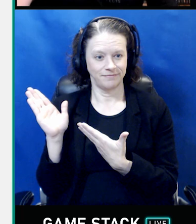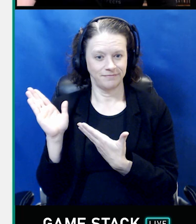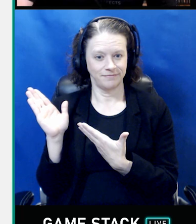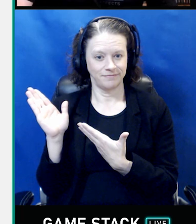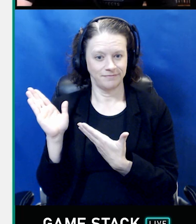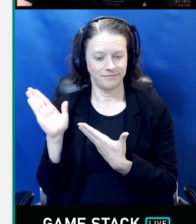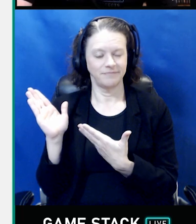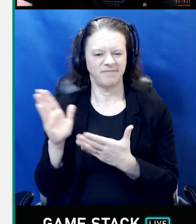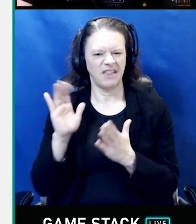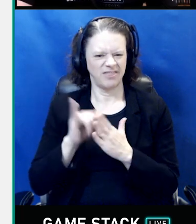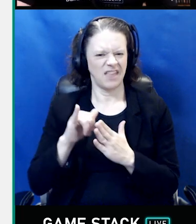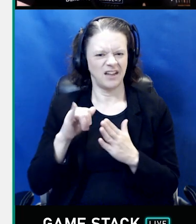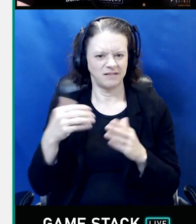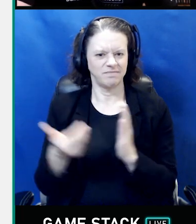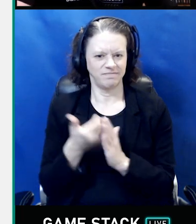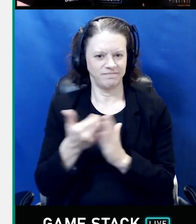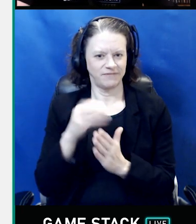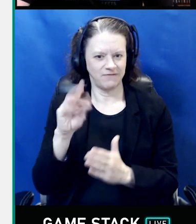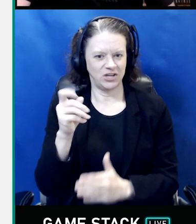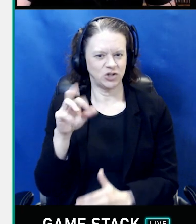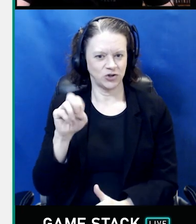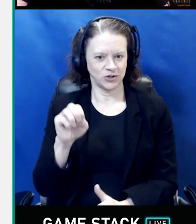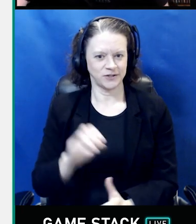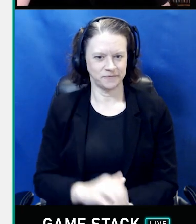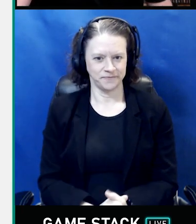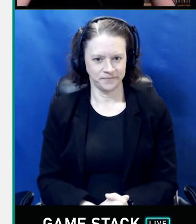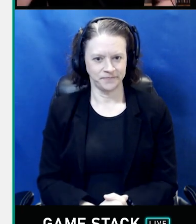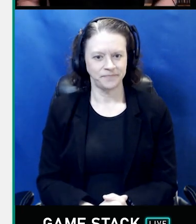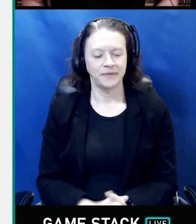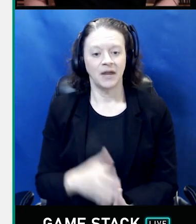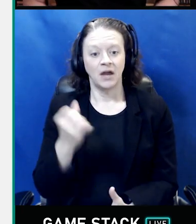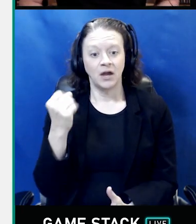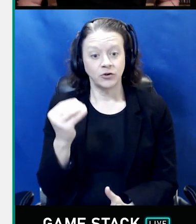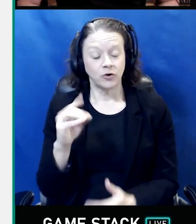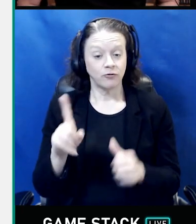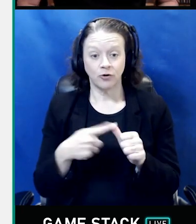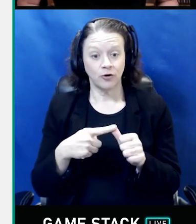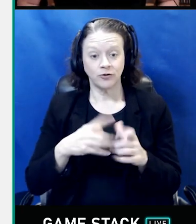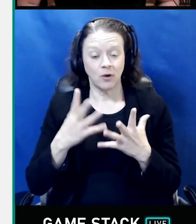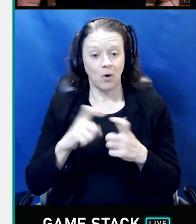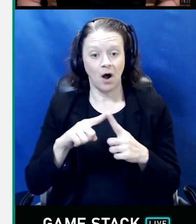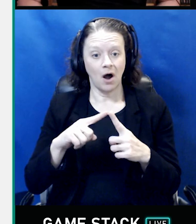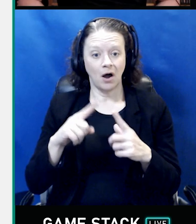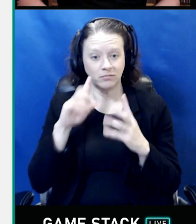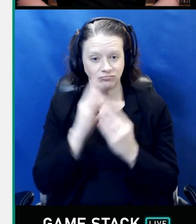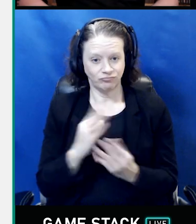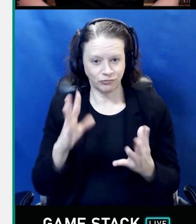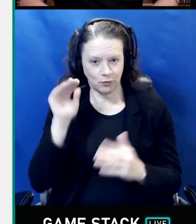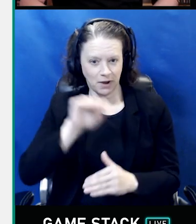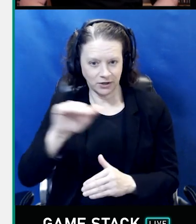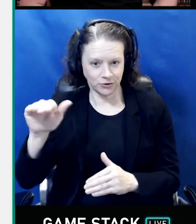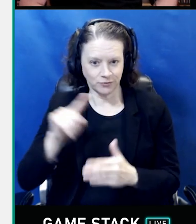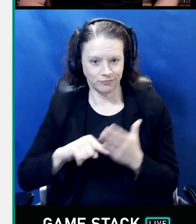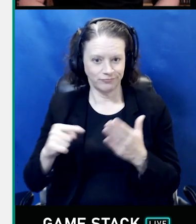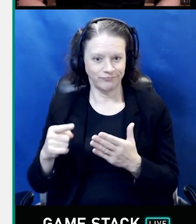and wave size. So first of all, a bit of a refresher. So a term that I'm going to use repeatedly here is intrinsics.